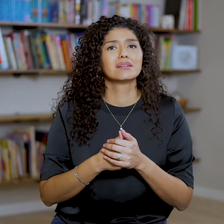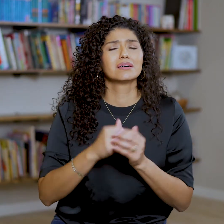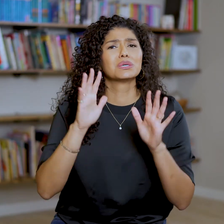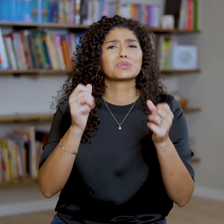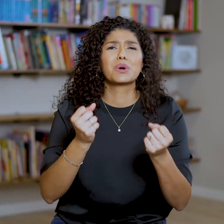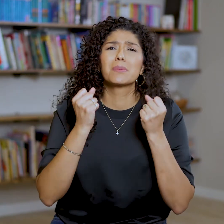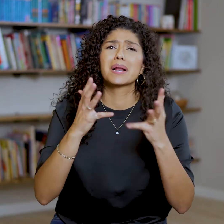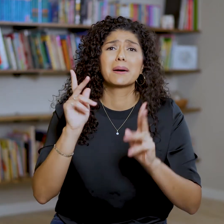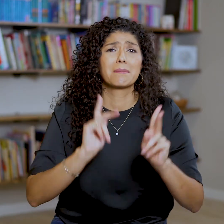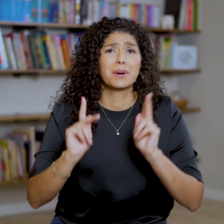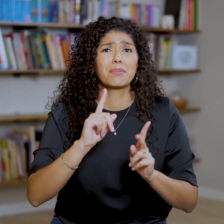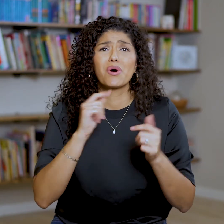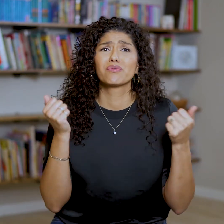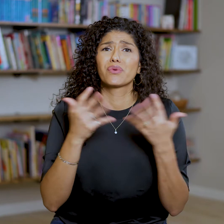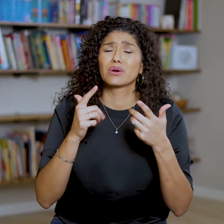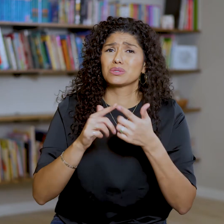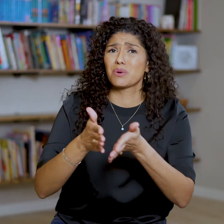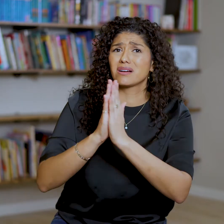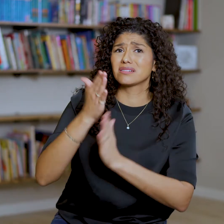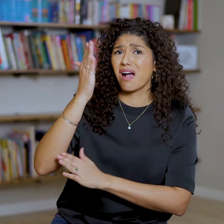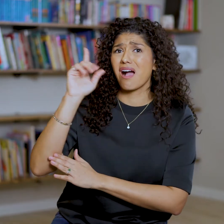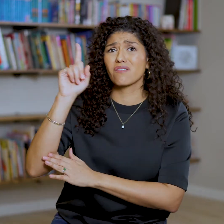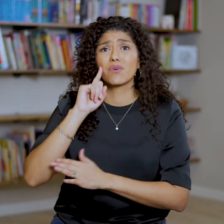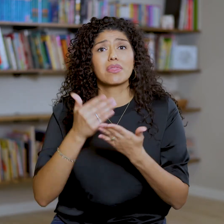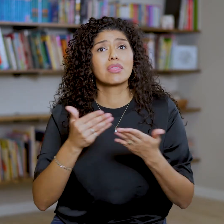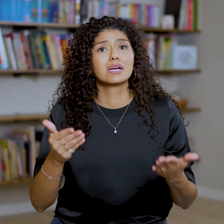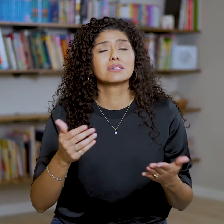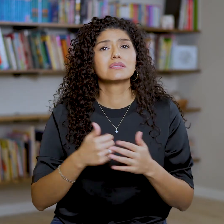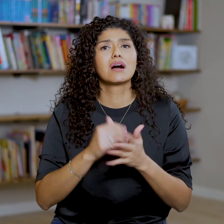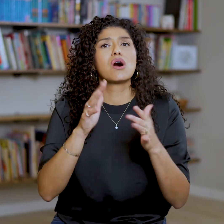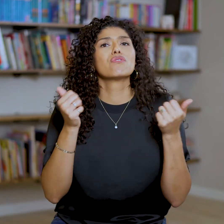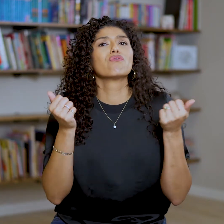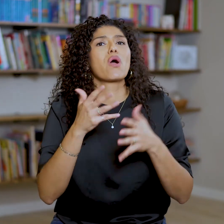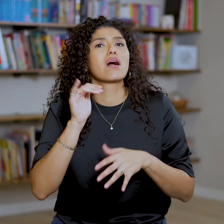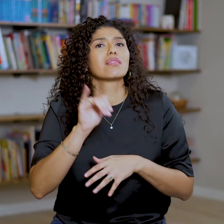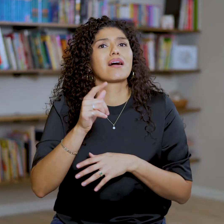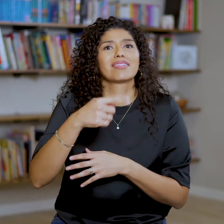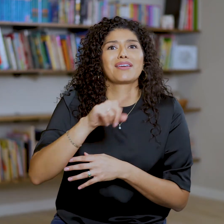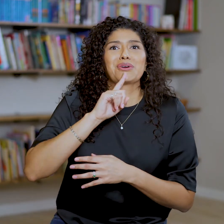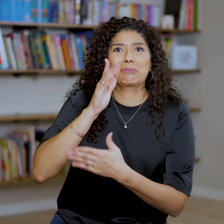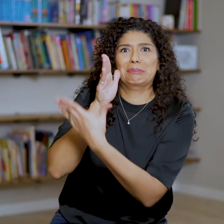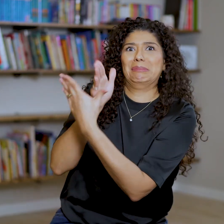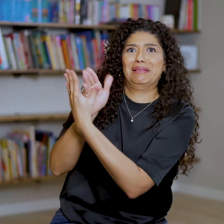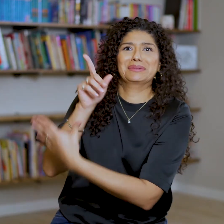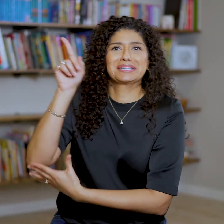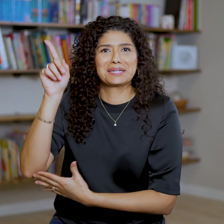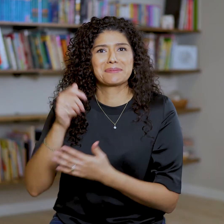So many people are afraid to ask God for things, afraid they’re bothering Him.